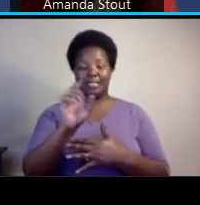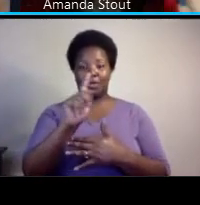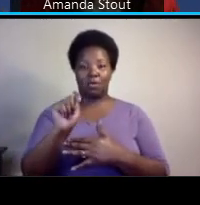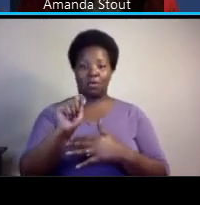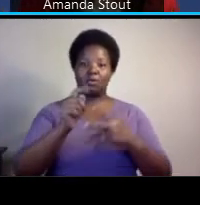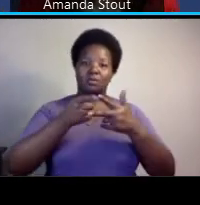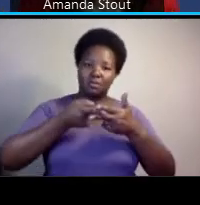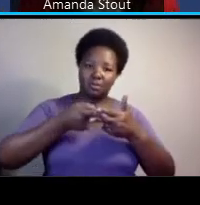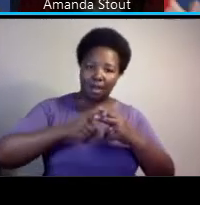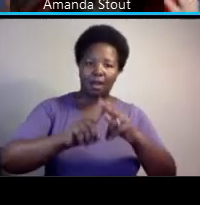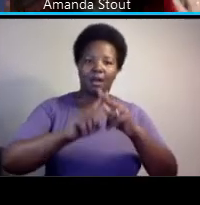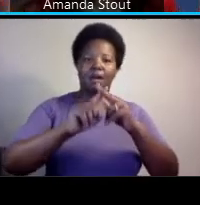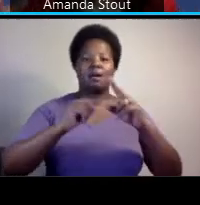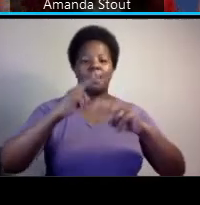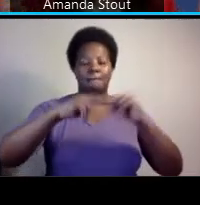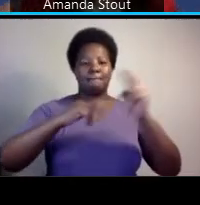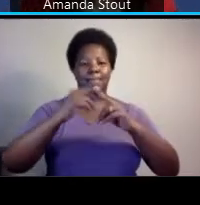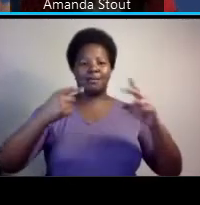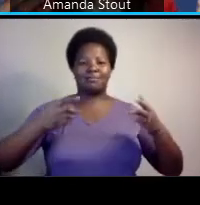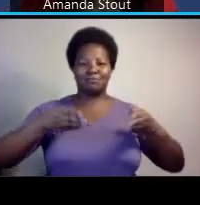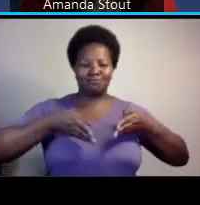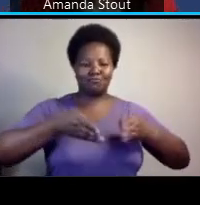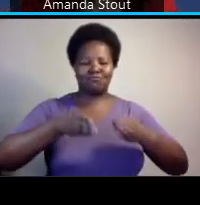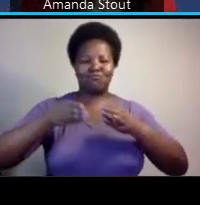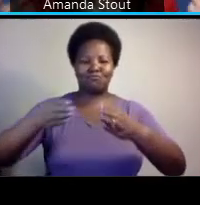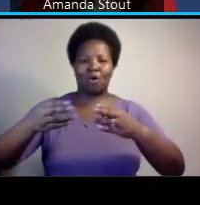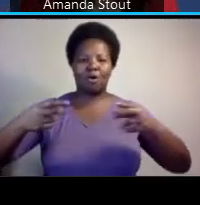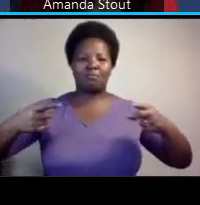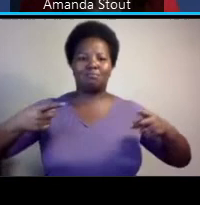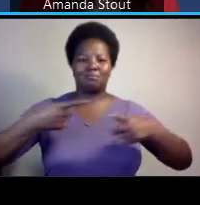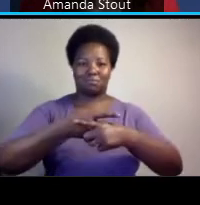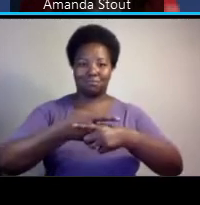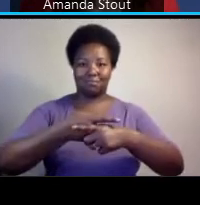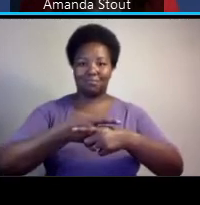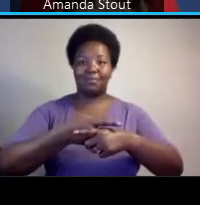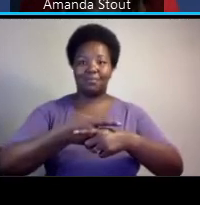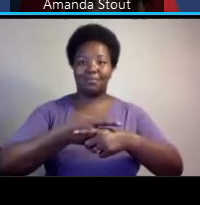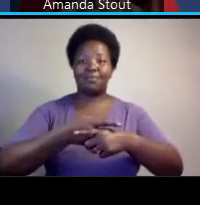but in the meantime before that construction breaks ground next summer there are a few